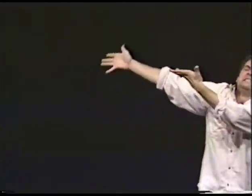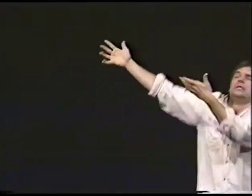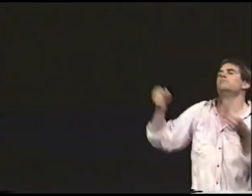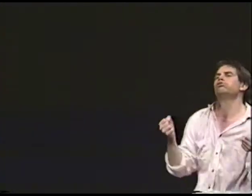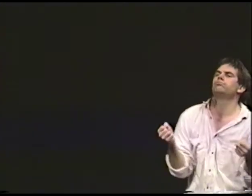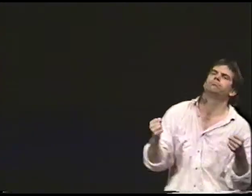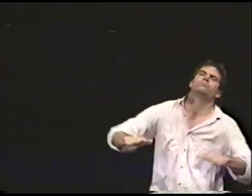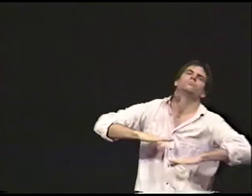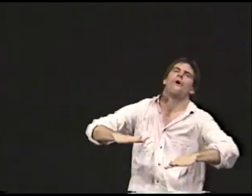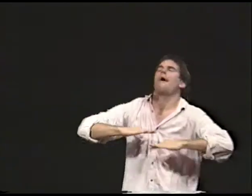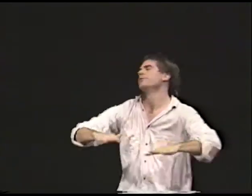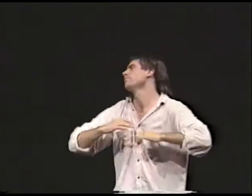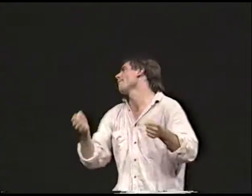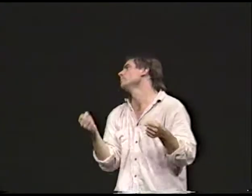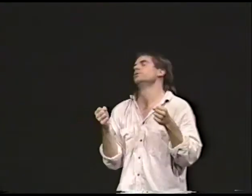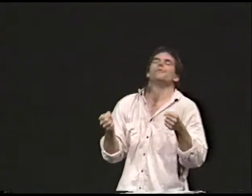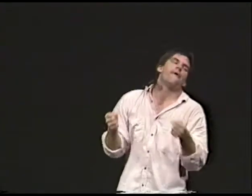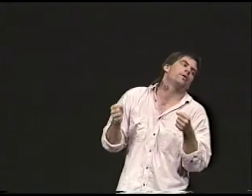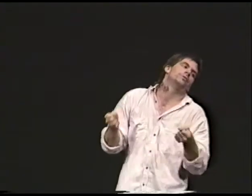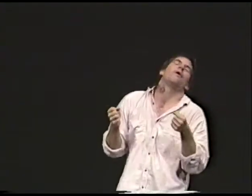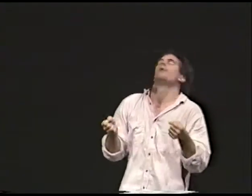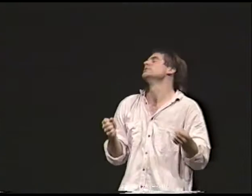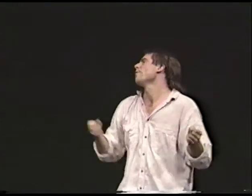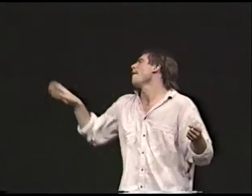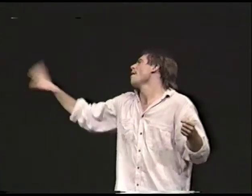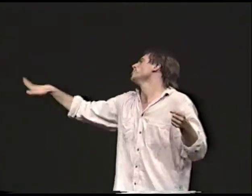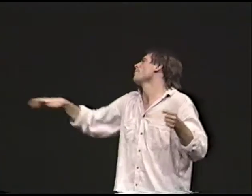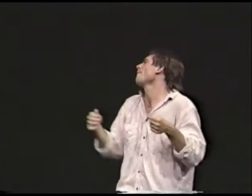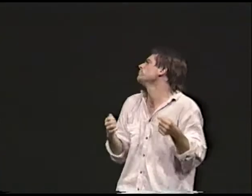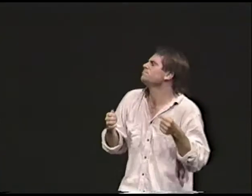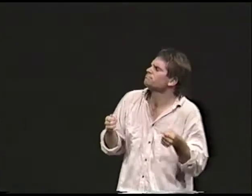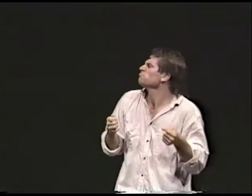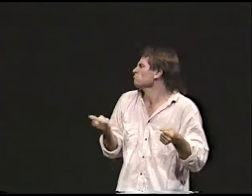Plane takes off. [MAKES PLANE NOISE WITH MOUTH]